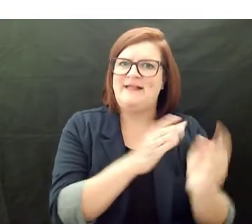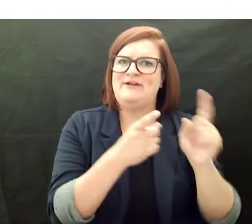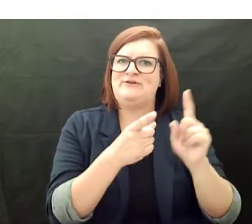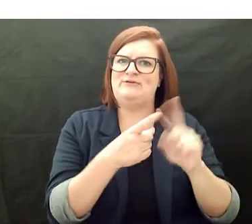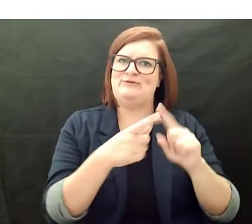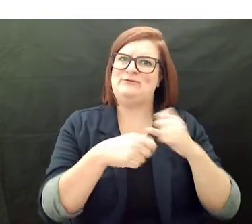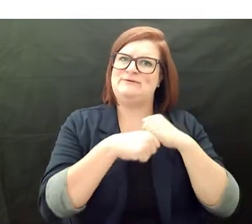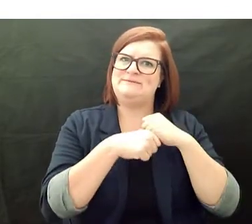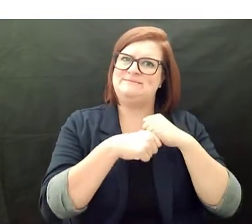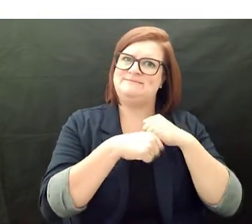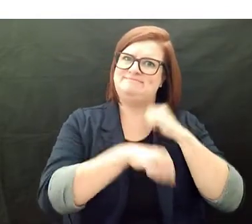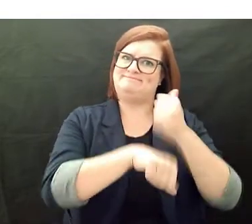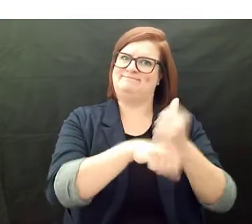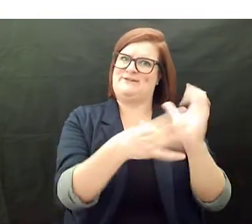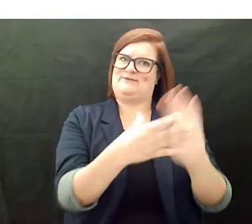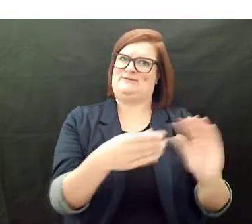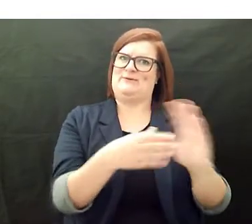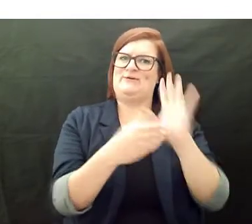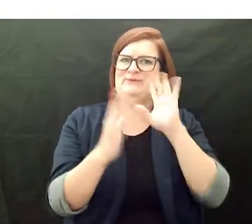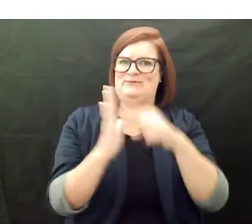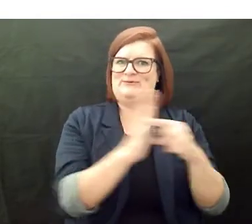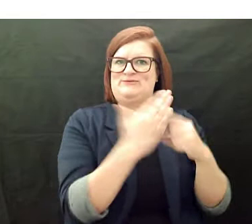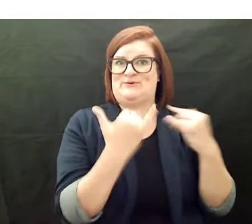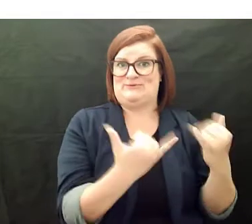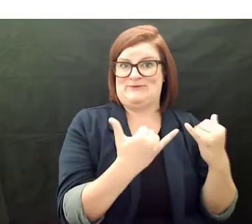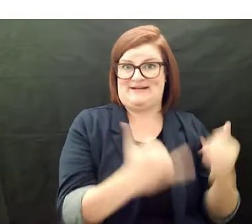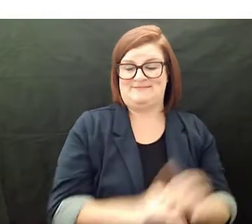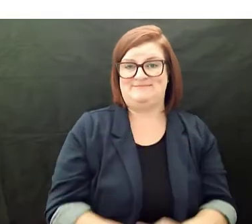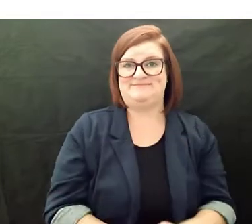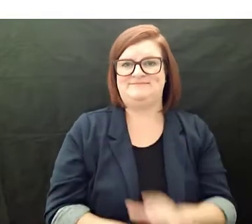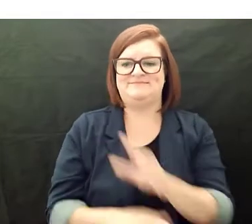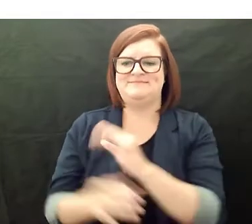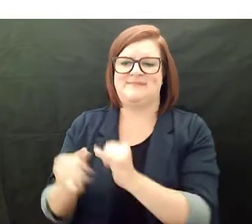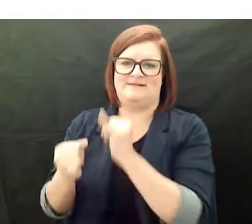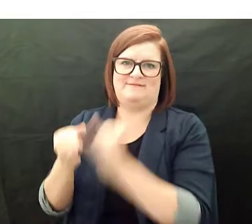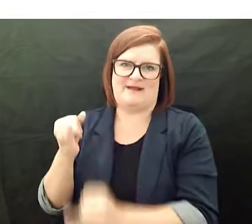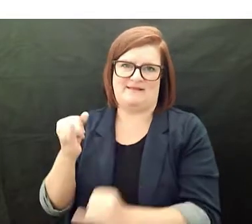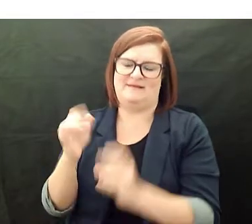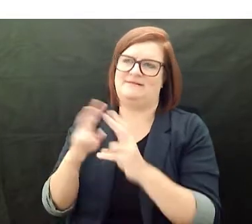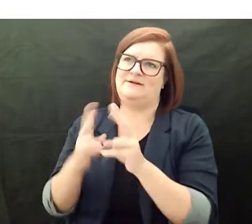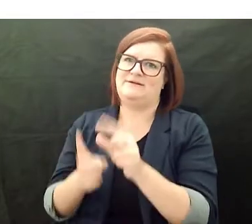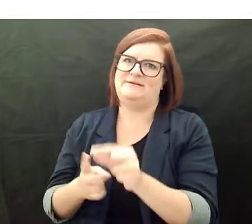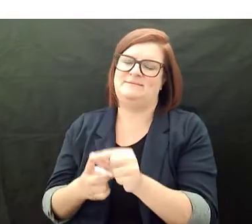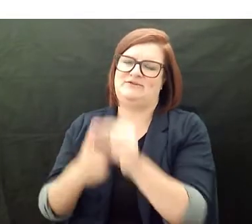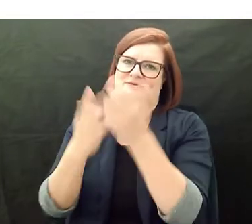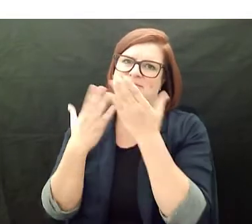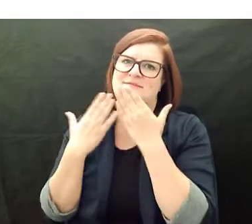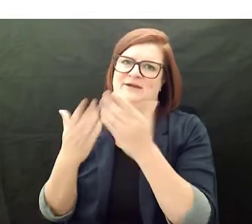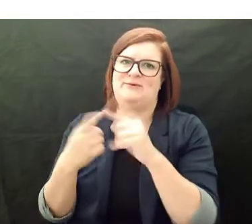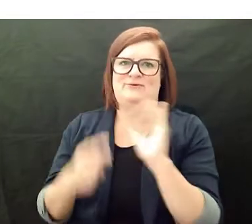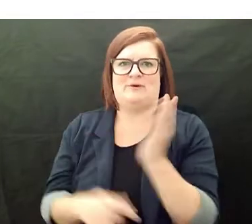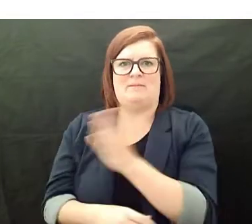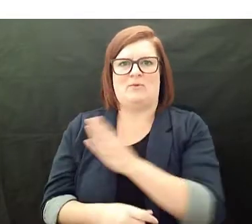to these stories which we're going to share with you today. And finally, a very special thank you